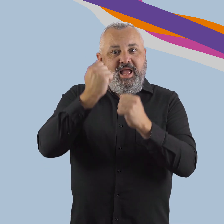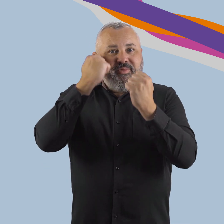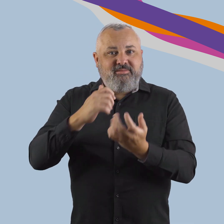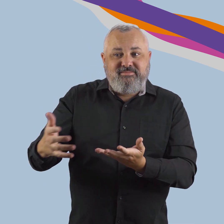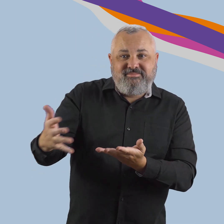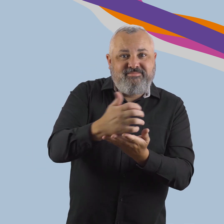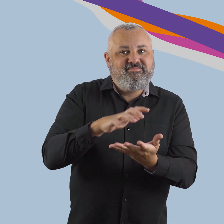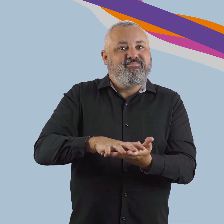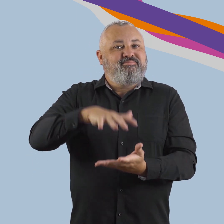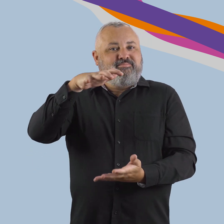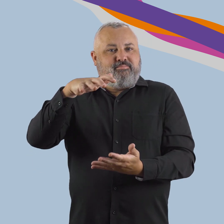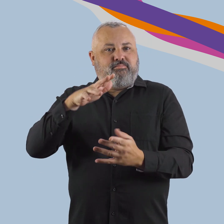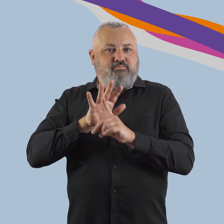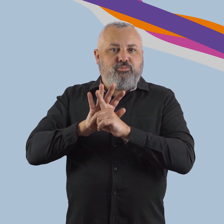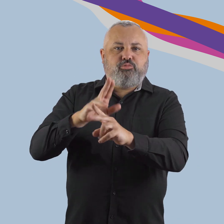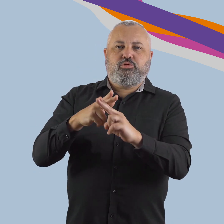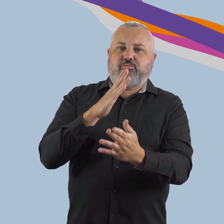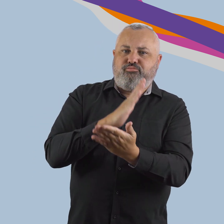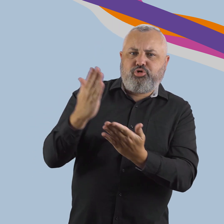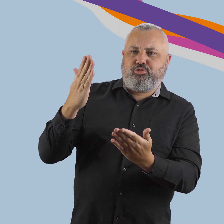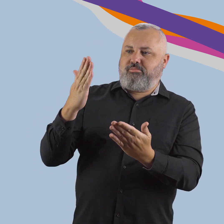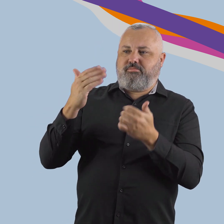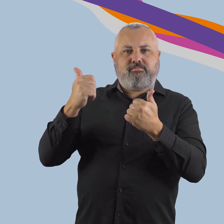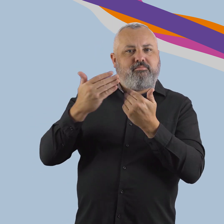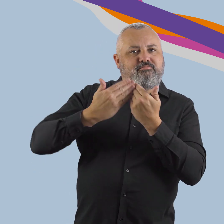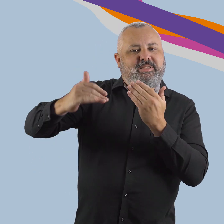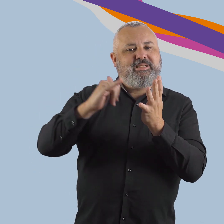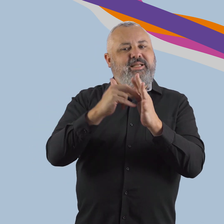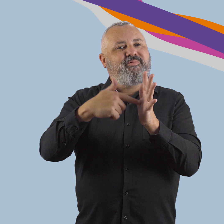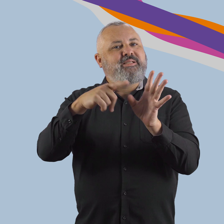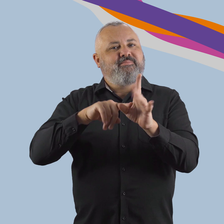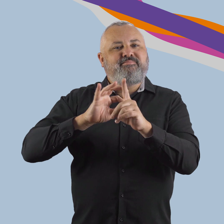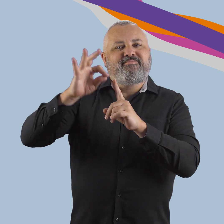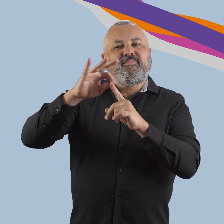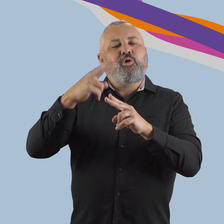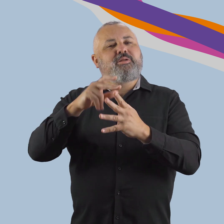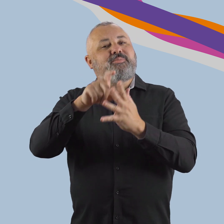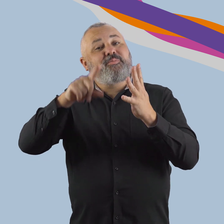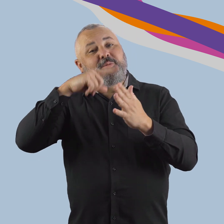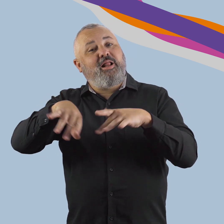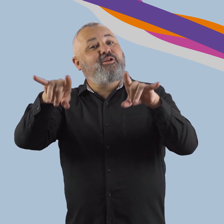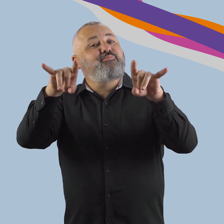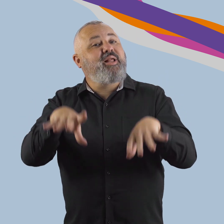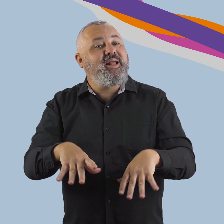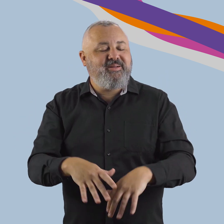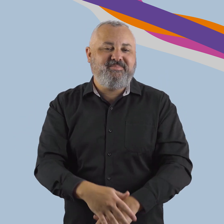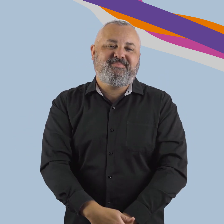evidence needed to drive meaningful, lasting improvements in safety for people with disability across Australia.